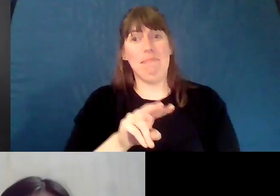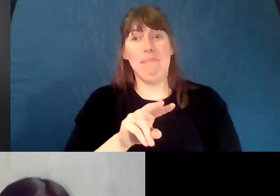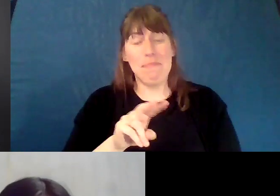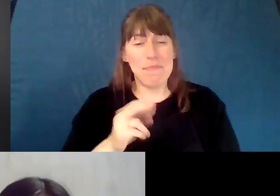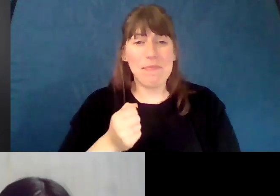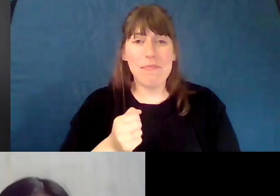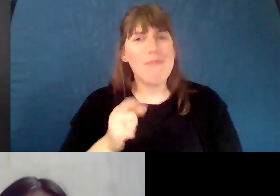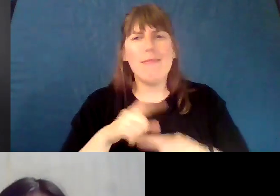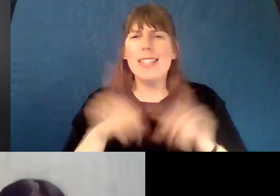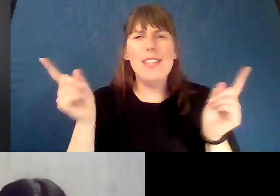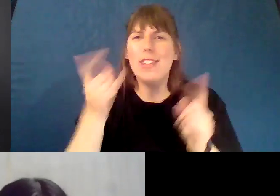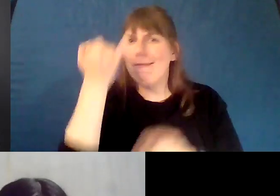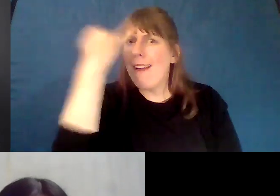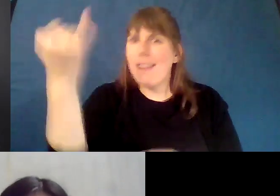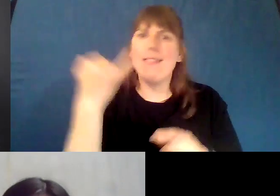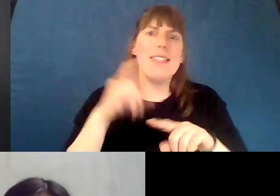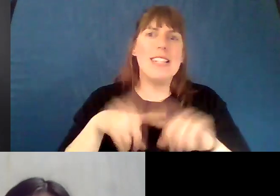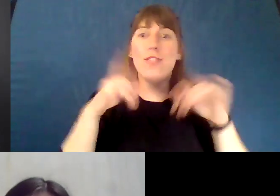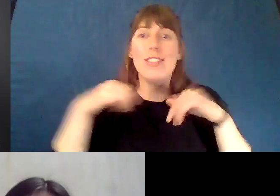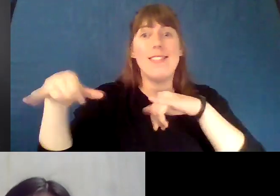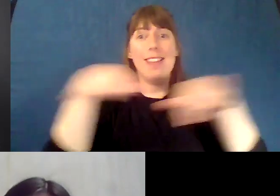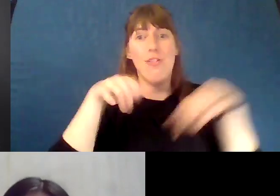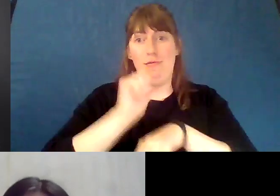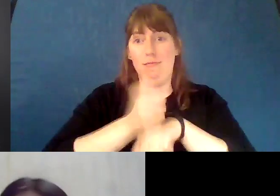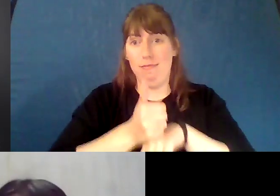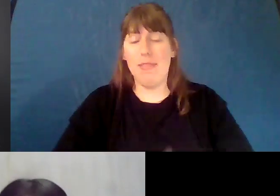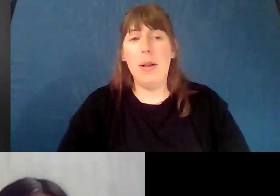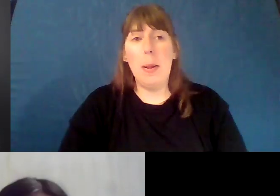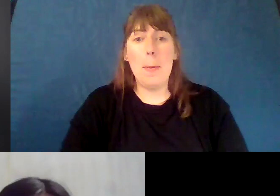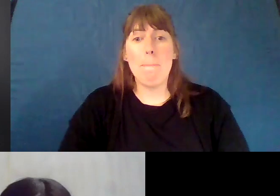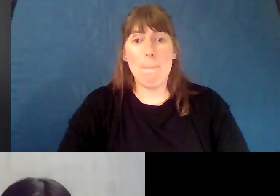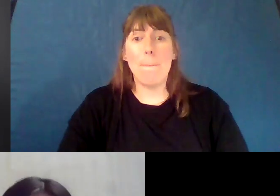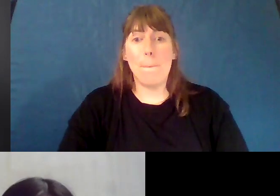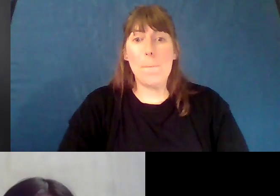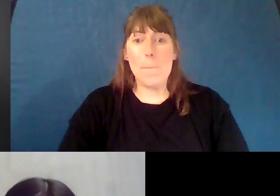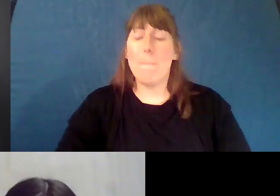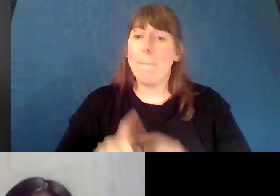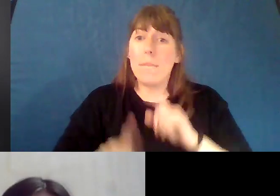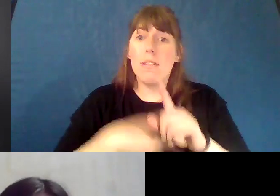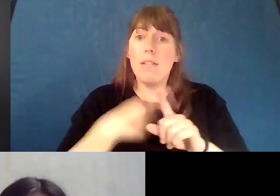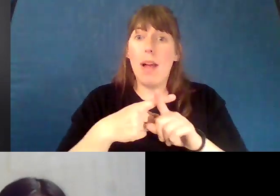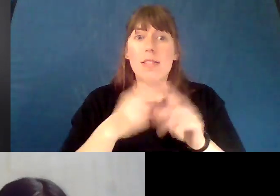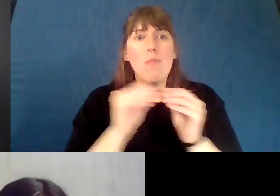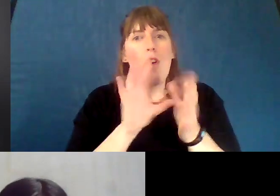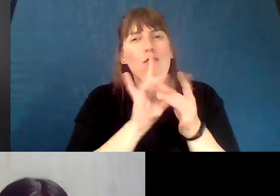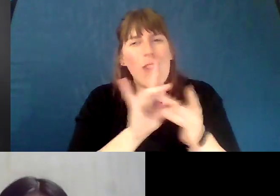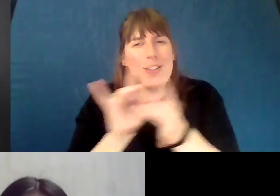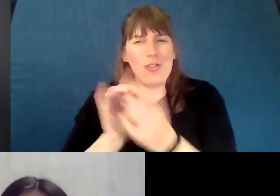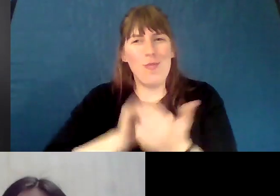standard being set. And also this kind of relational approach, even as you were speaking,